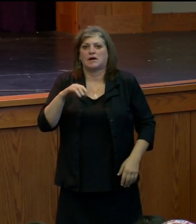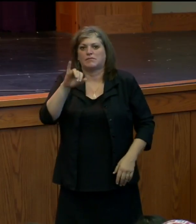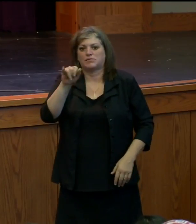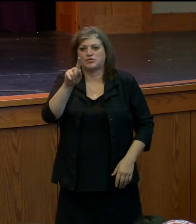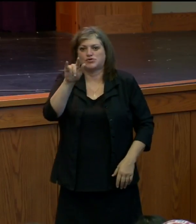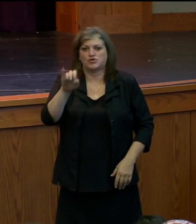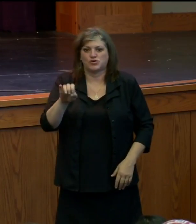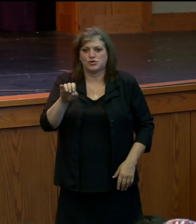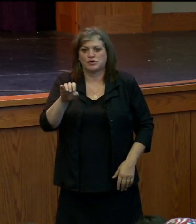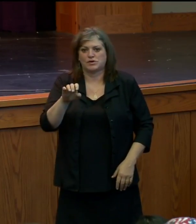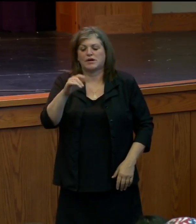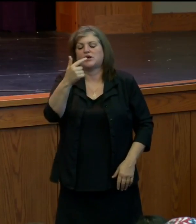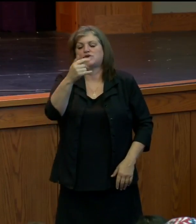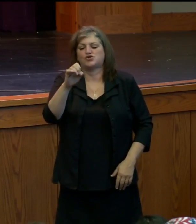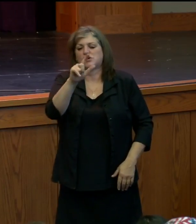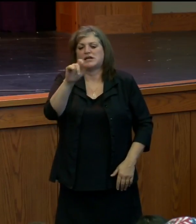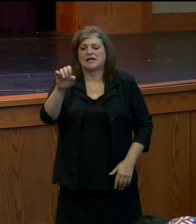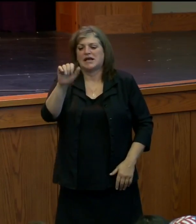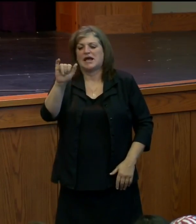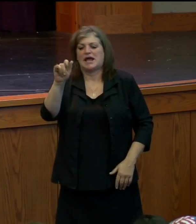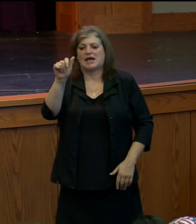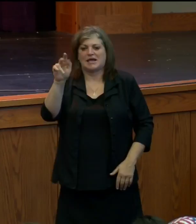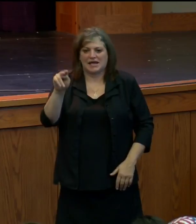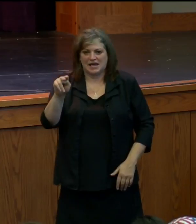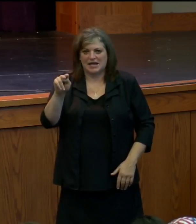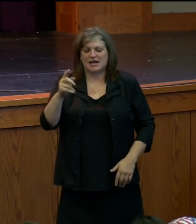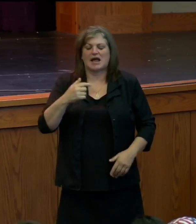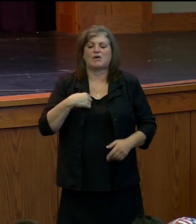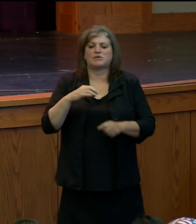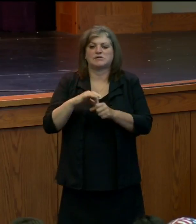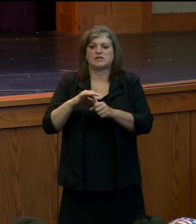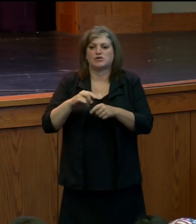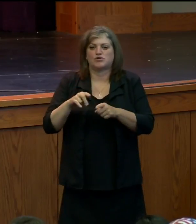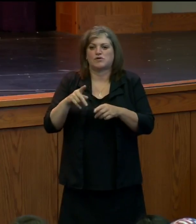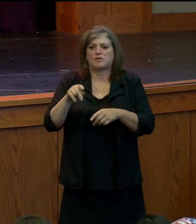LIKE ROBERT WHITE I WAS ELECTED IN THE PRIMARY TO BE THE BALLOT